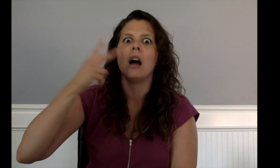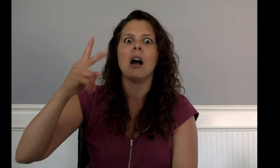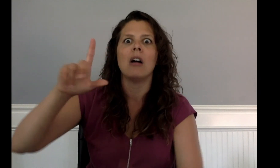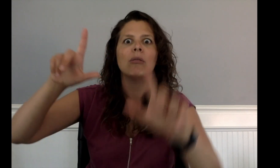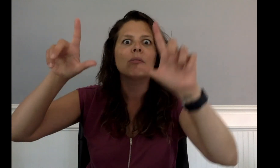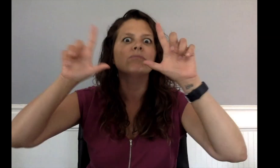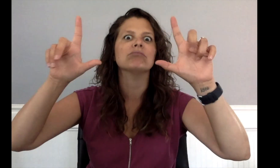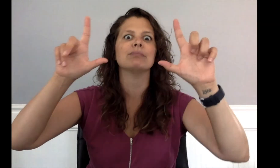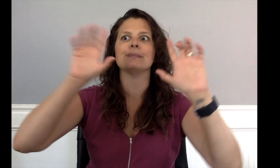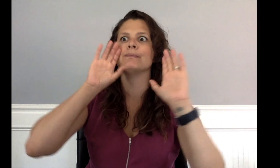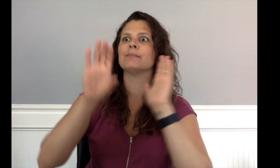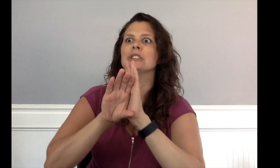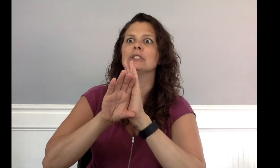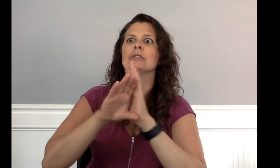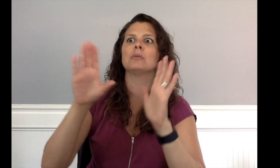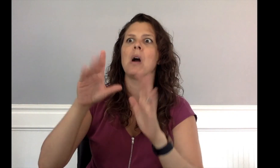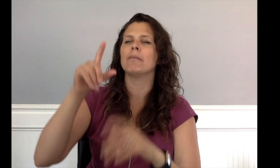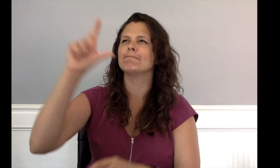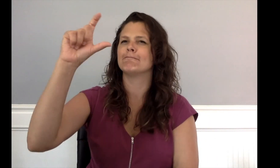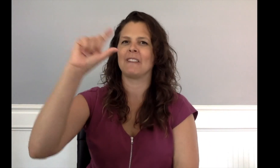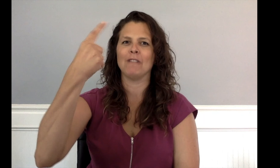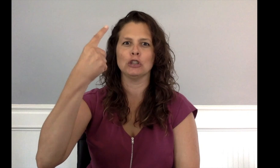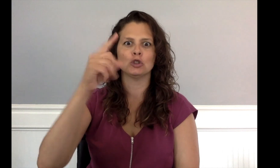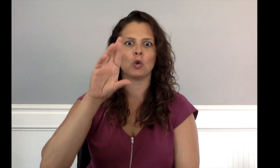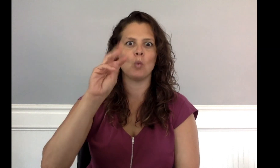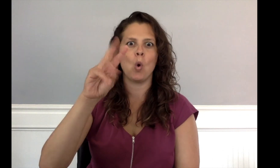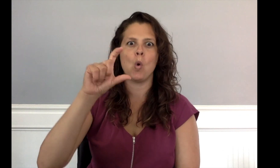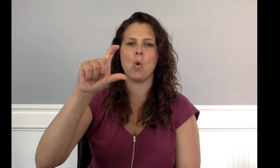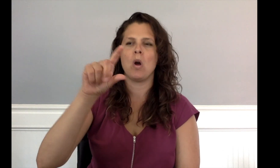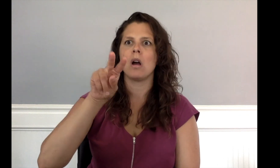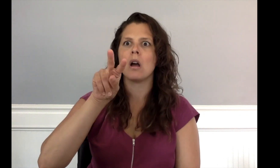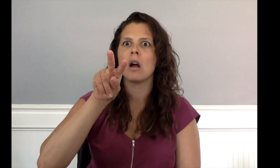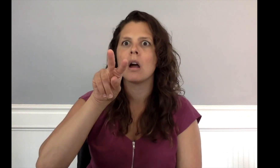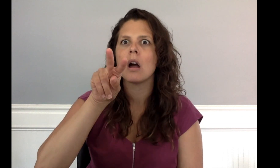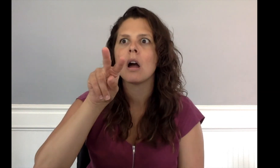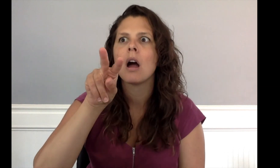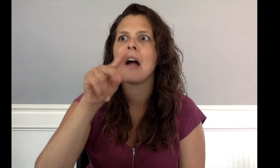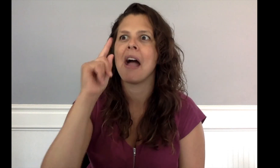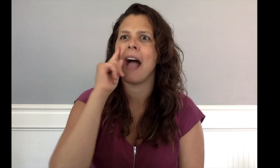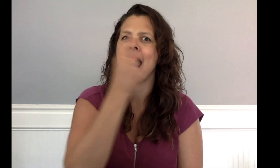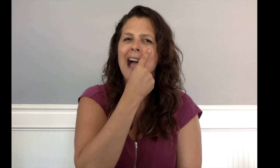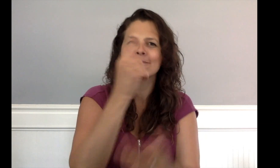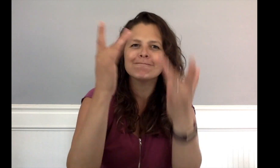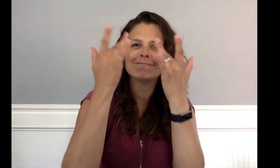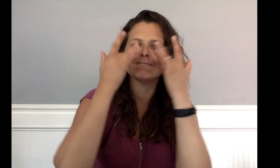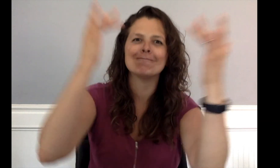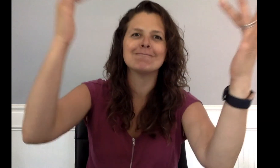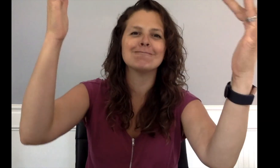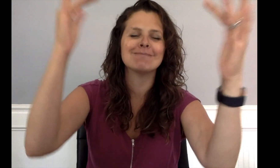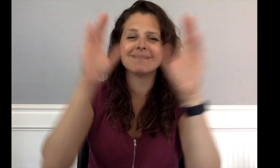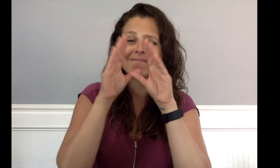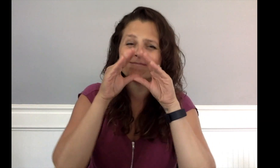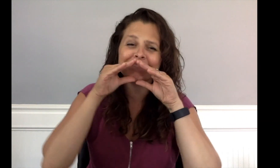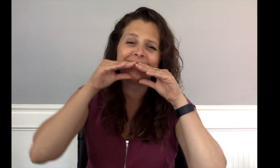Until suddenly, there she was. First row. Bright eyes.